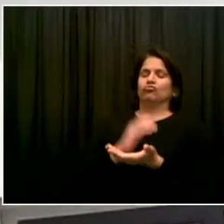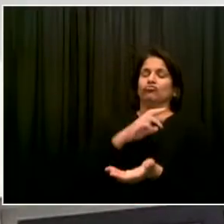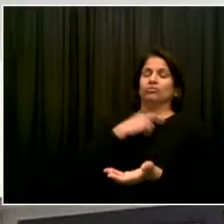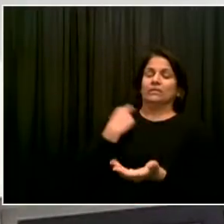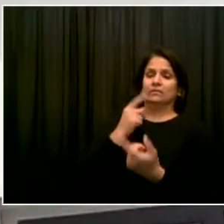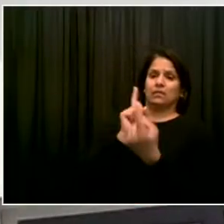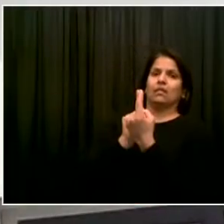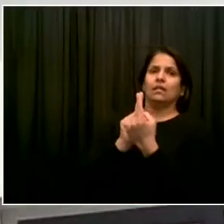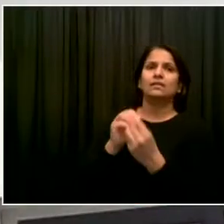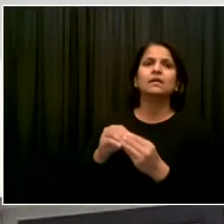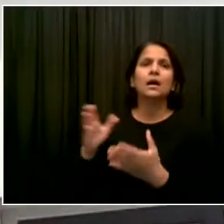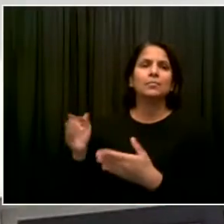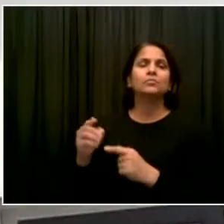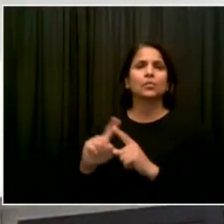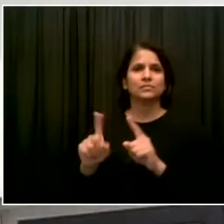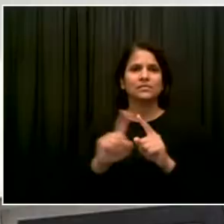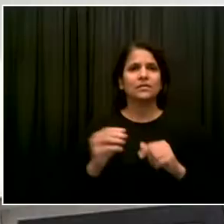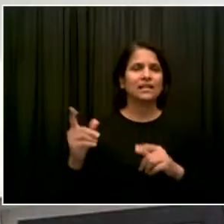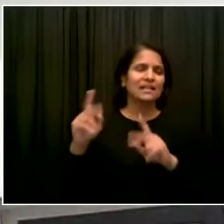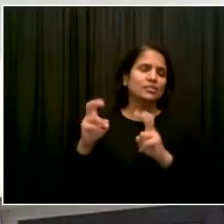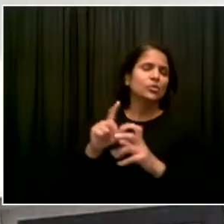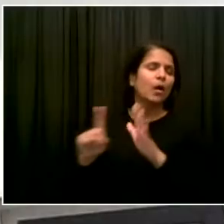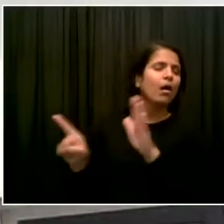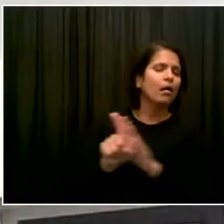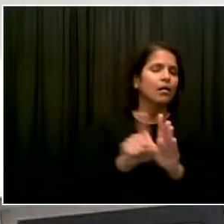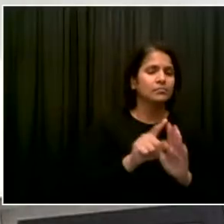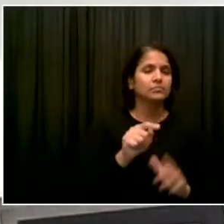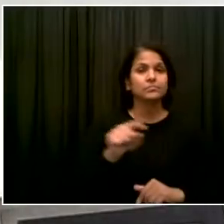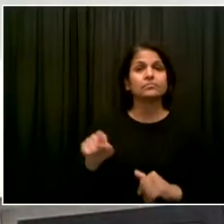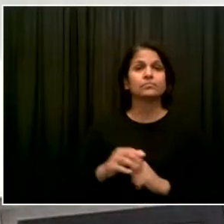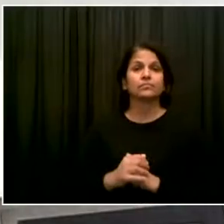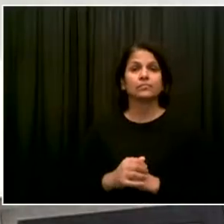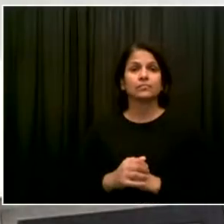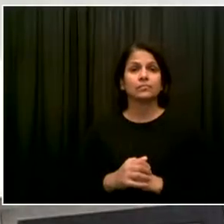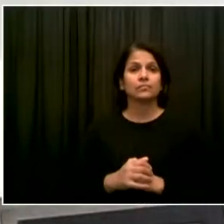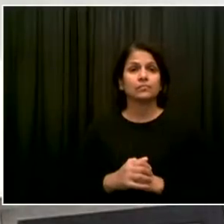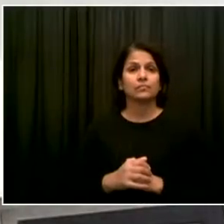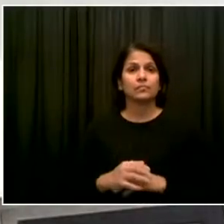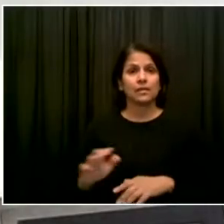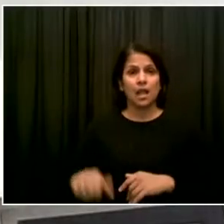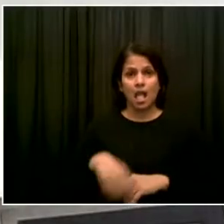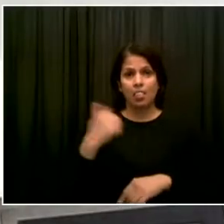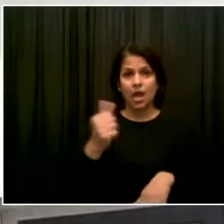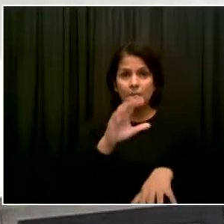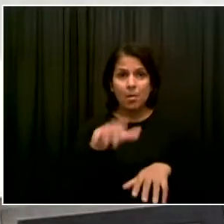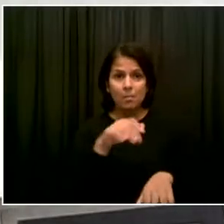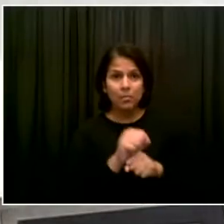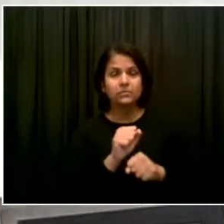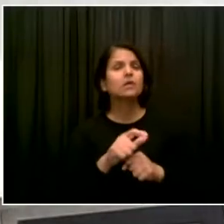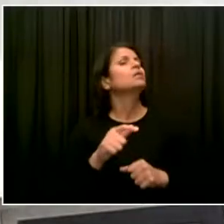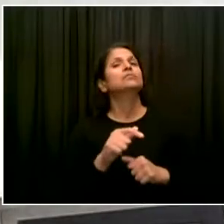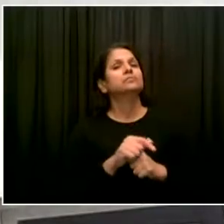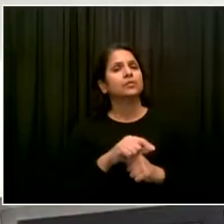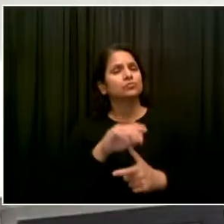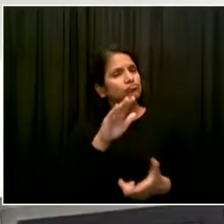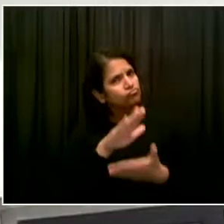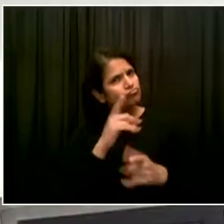T HEHOSPITALS AS WELL AS TO OUR TESTINSIG TES, BE ABLE TO